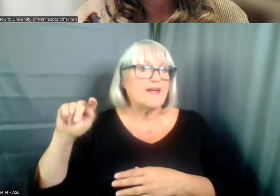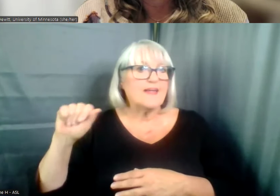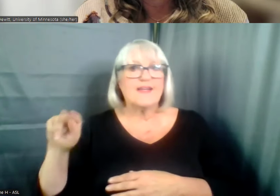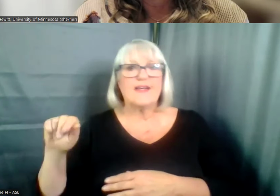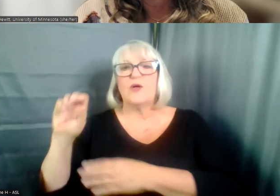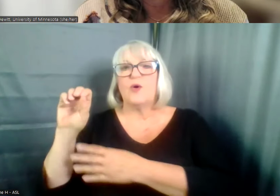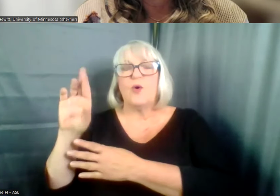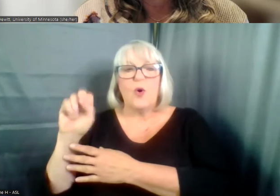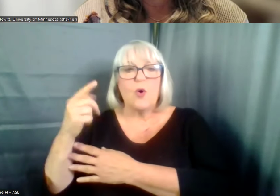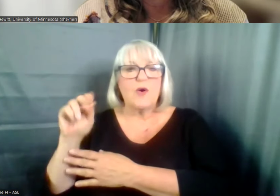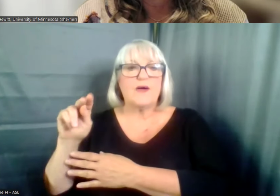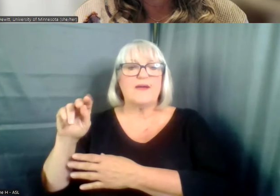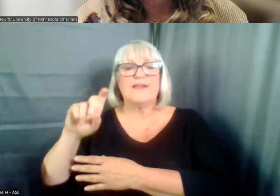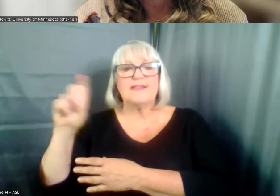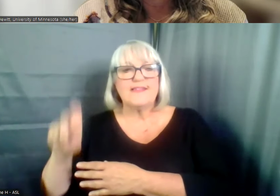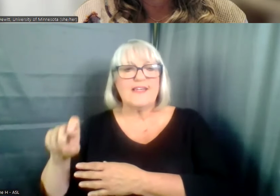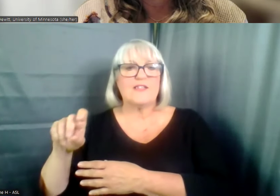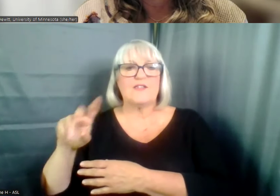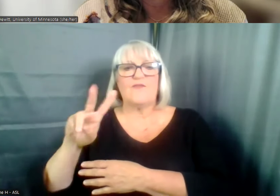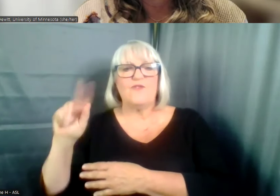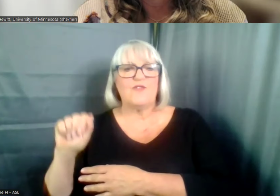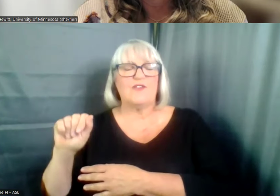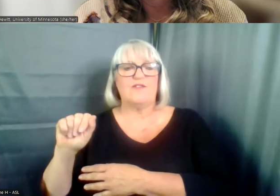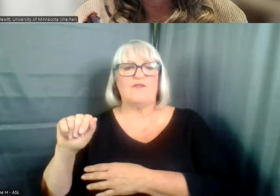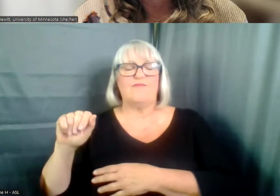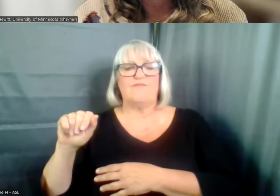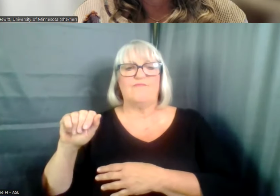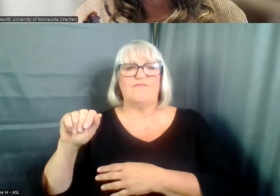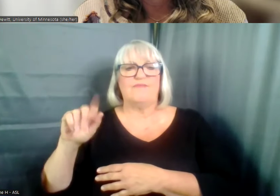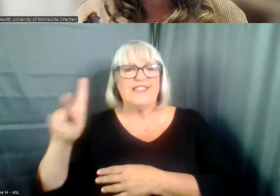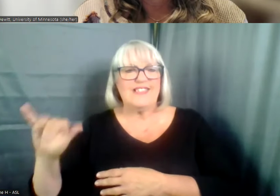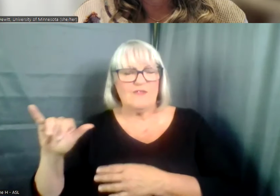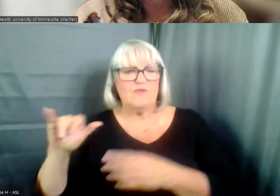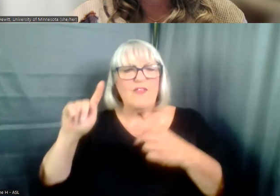Pennsylvania, Texas and Virginia have addressed dementia care training requirements in recent years.